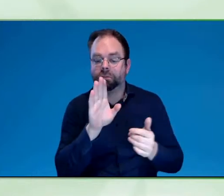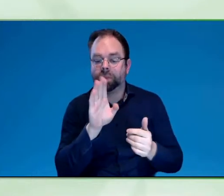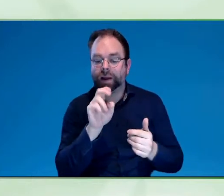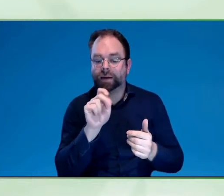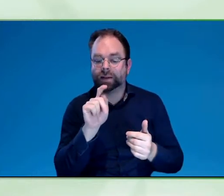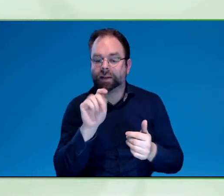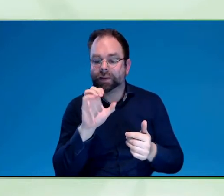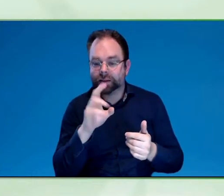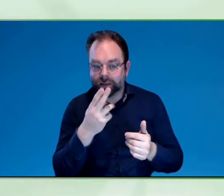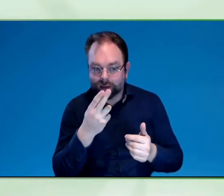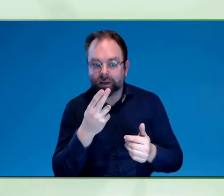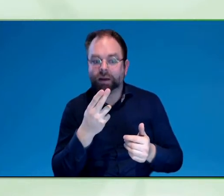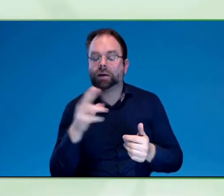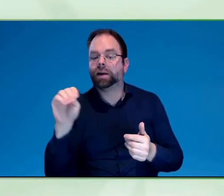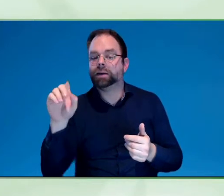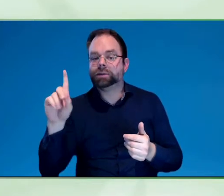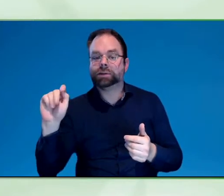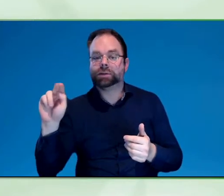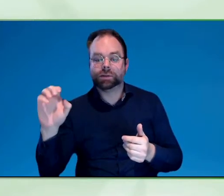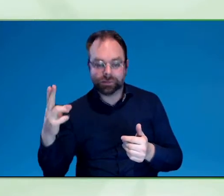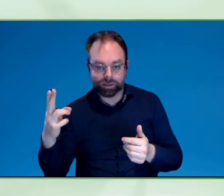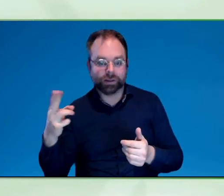Thank you.